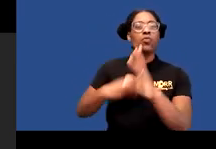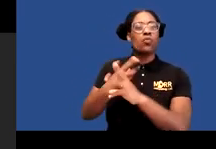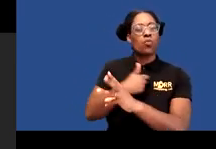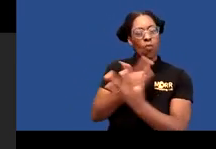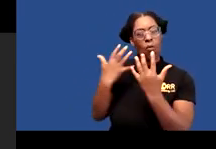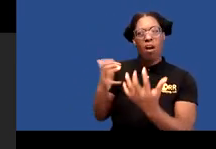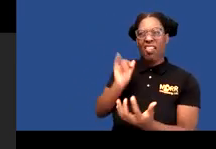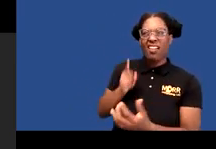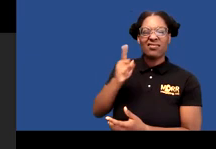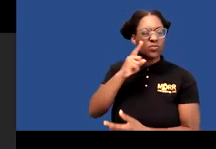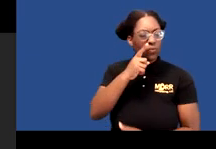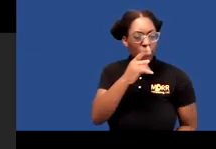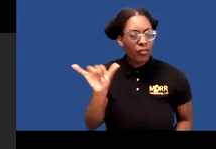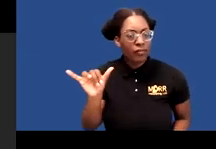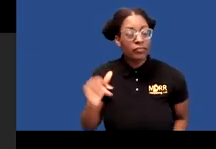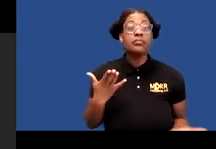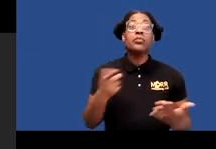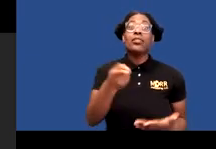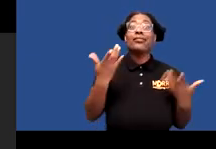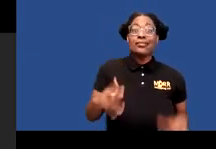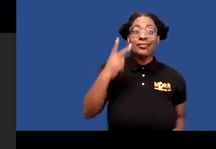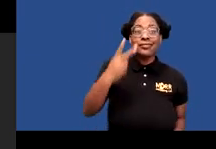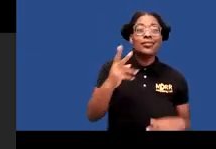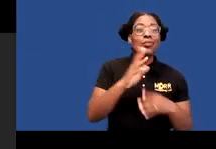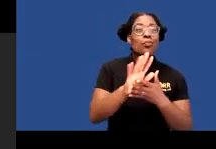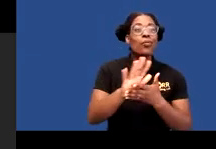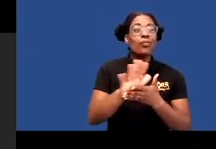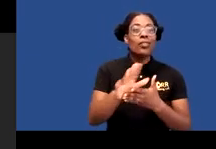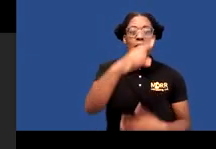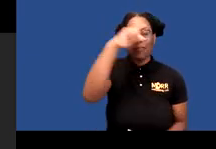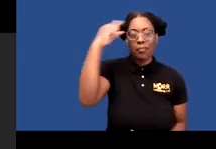perhaps some of you are familiar with it. If you haven't seen it, I encourage you to see it.